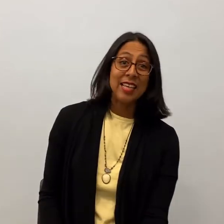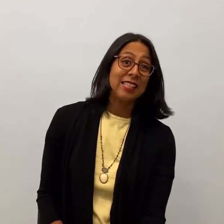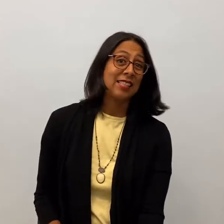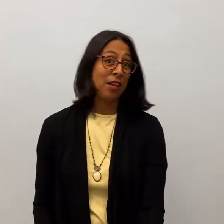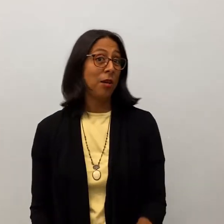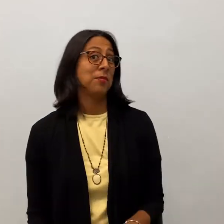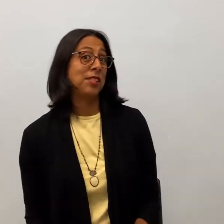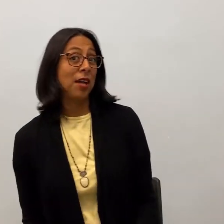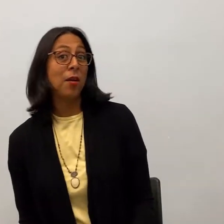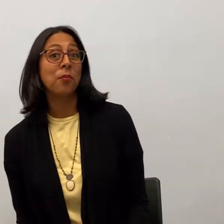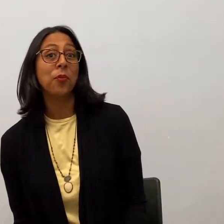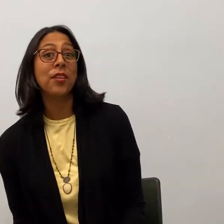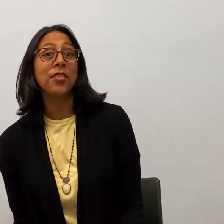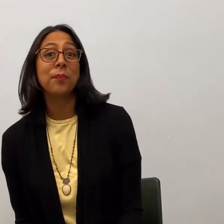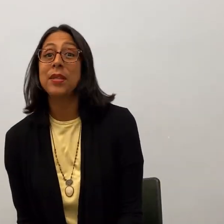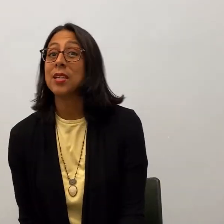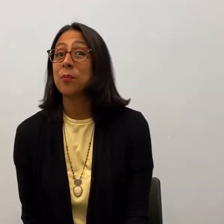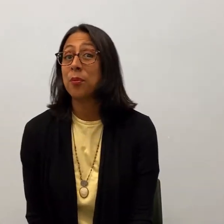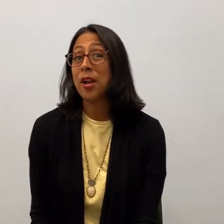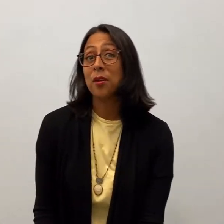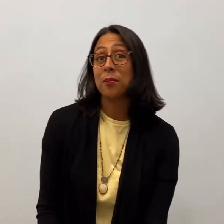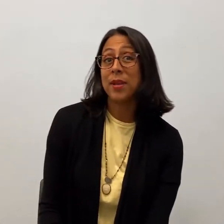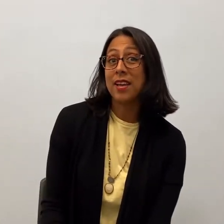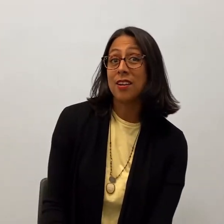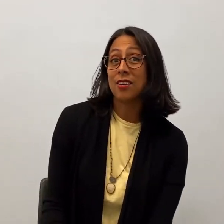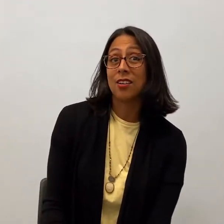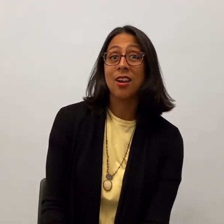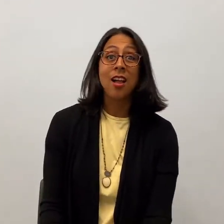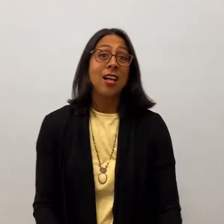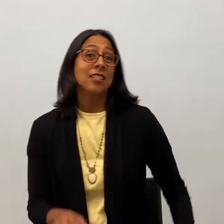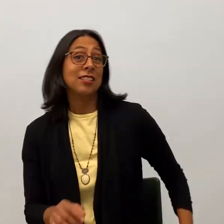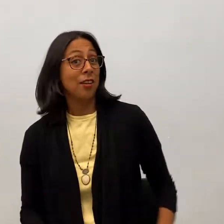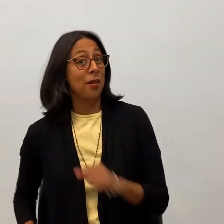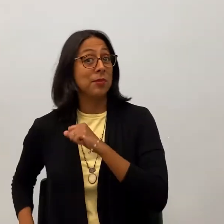Stomp stomp went the big brown bear